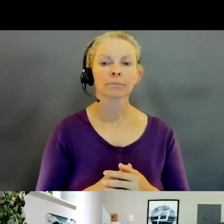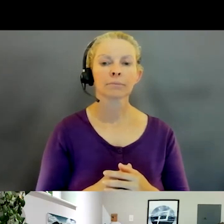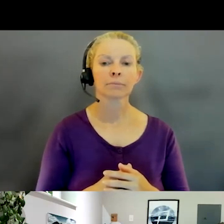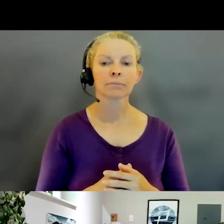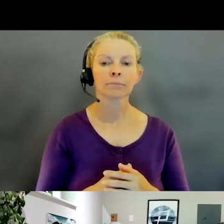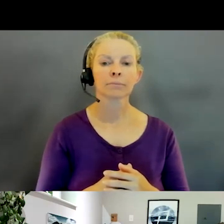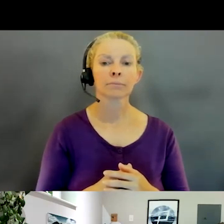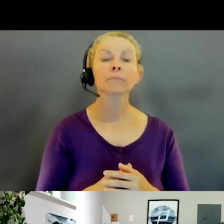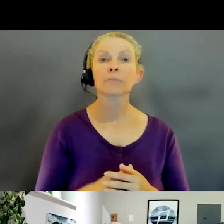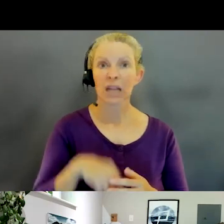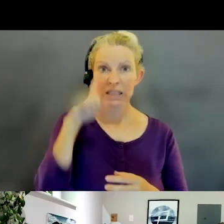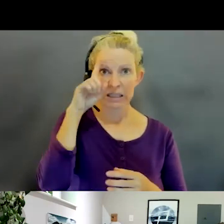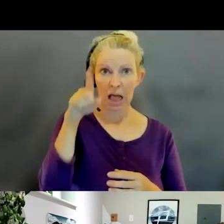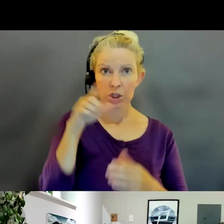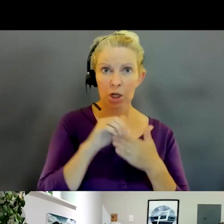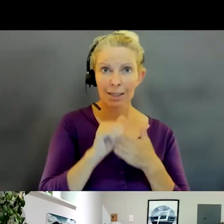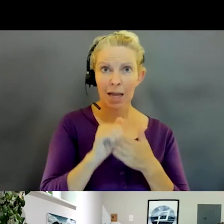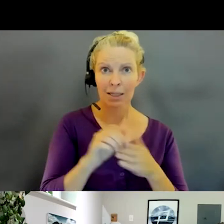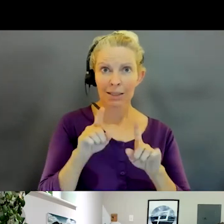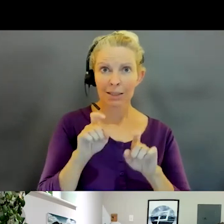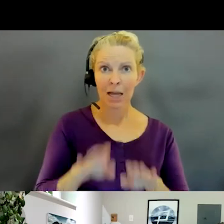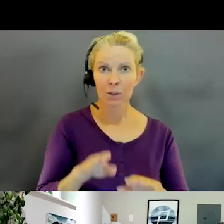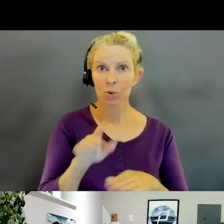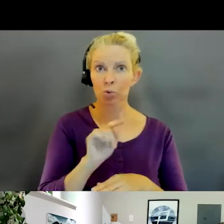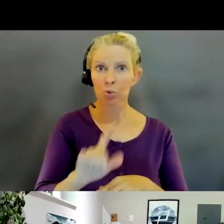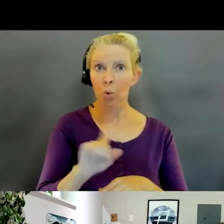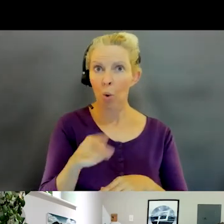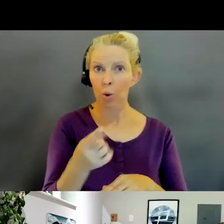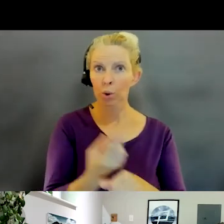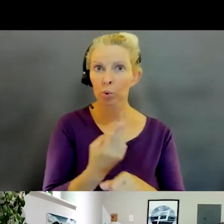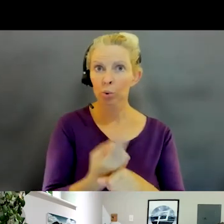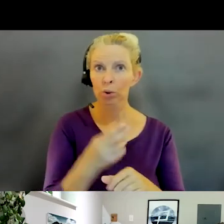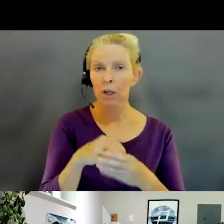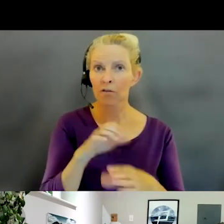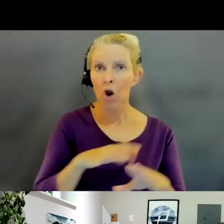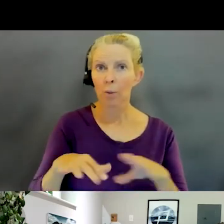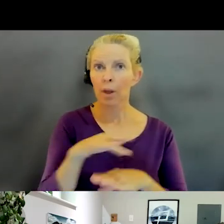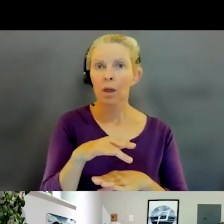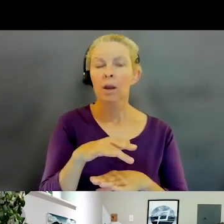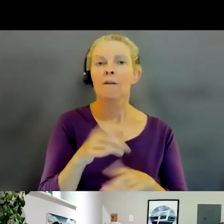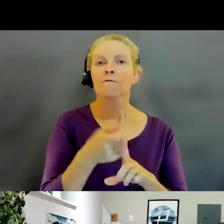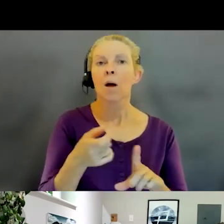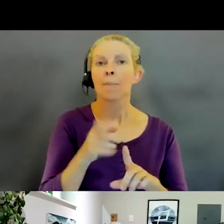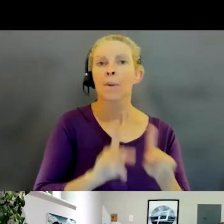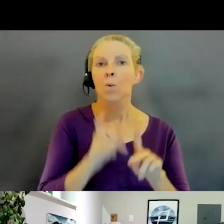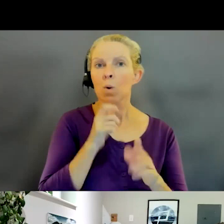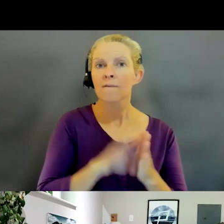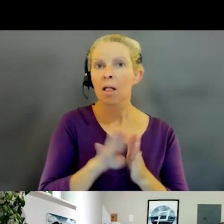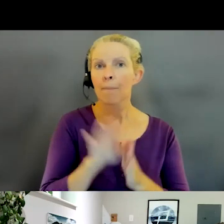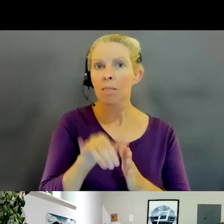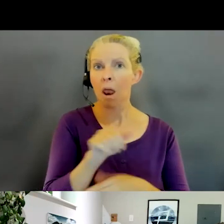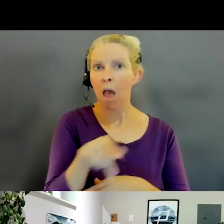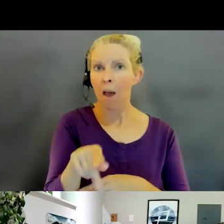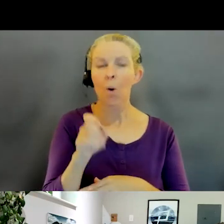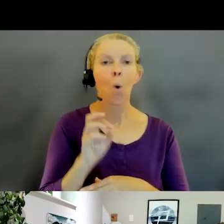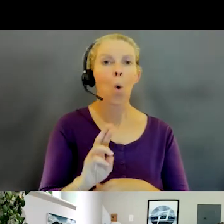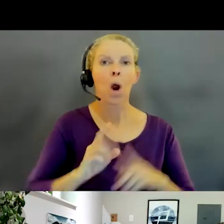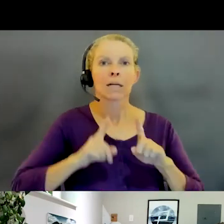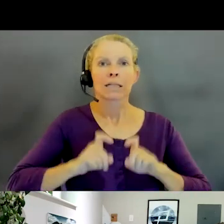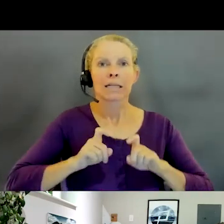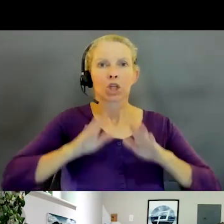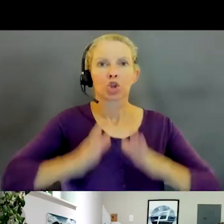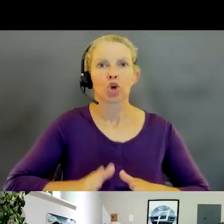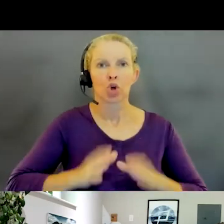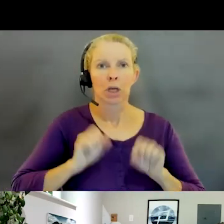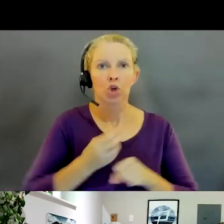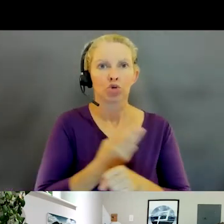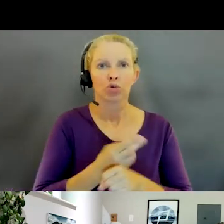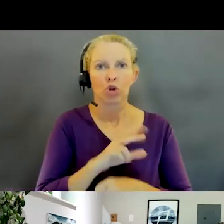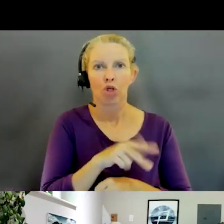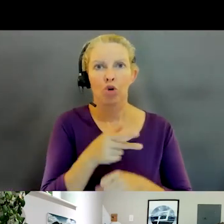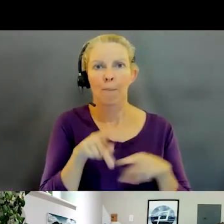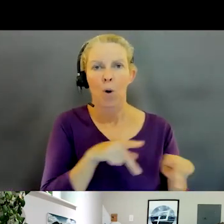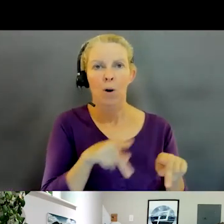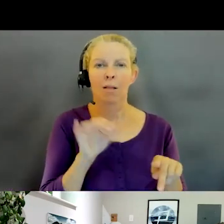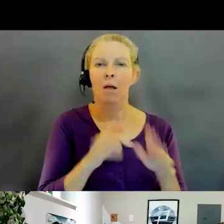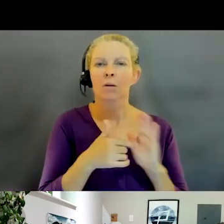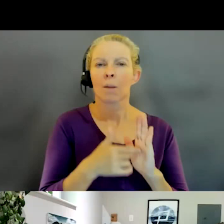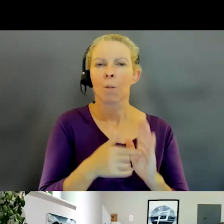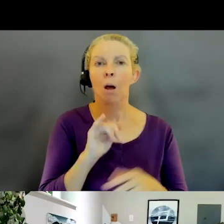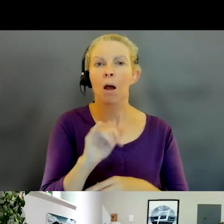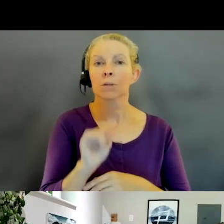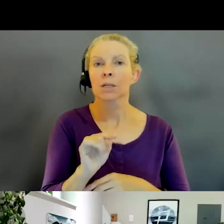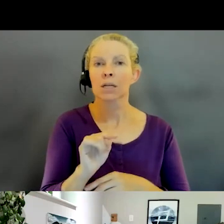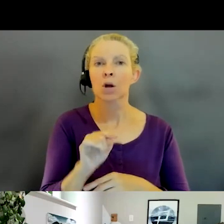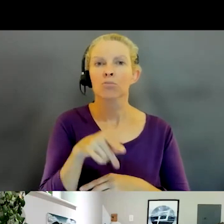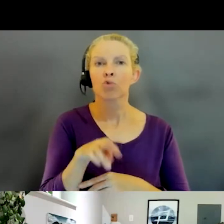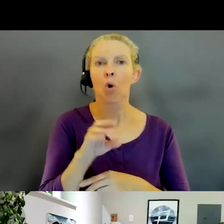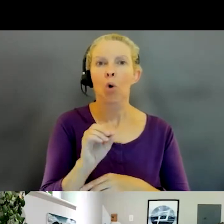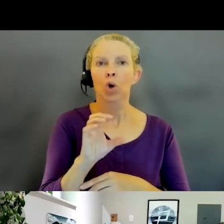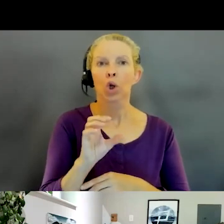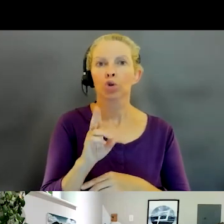testing by people -- I.T. procurement? >> Glenda: The intelligent-guided testing